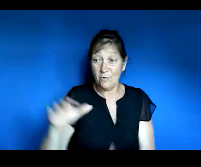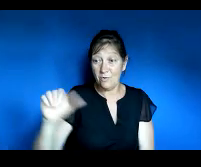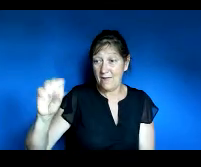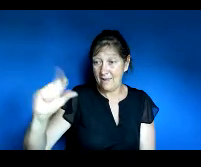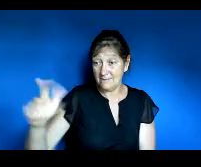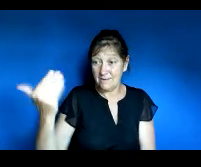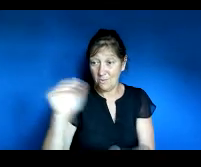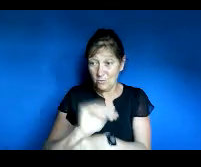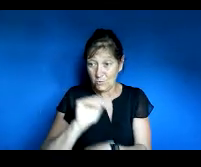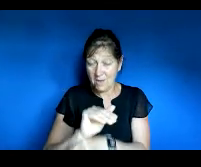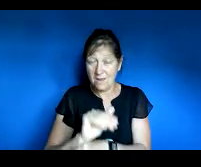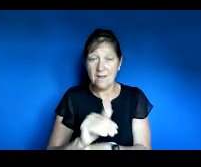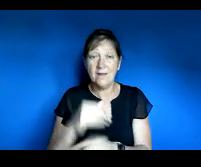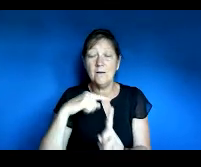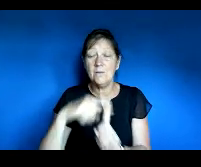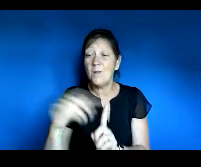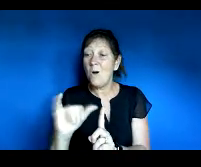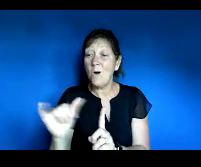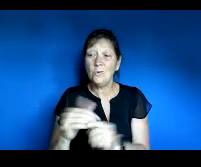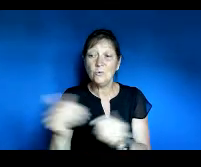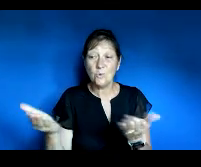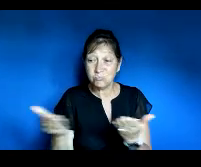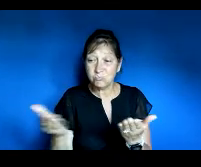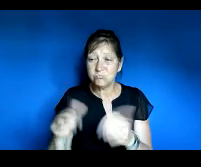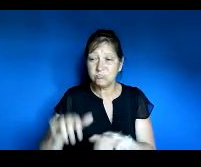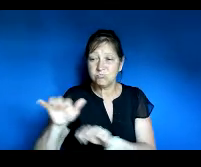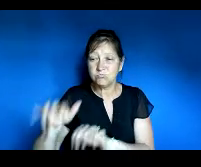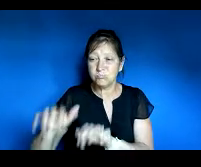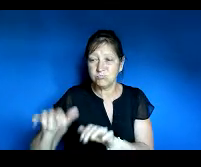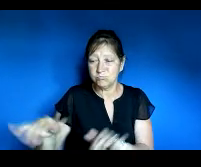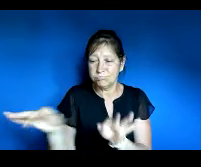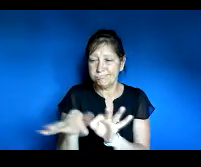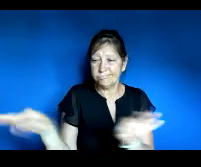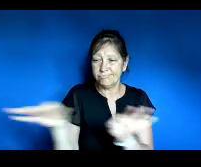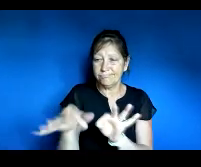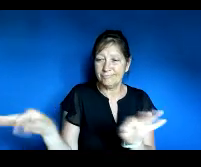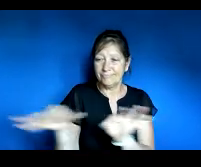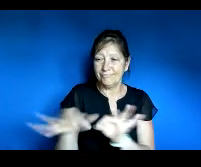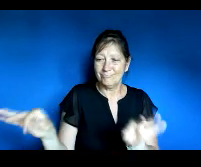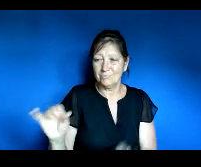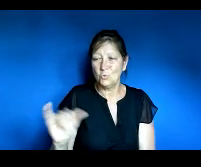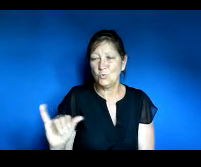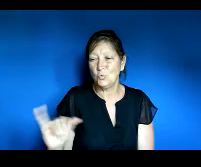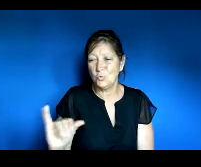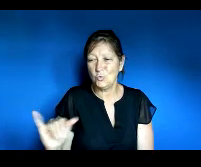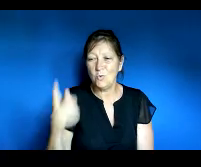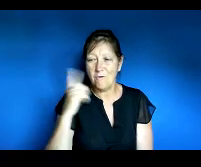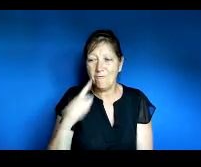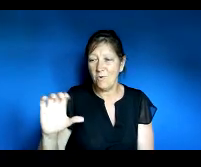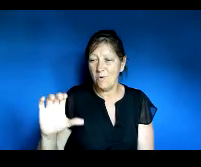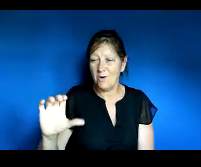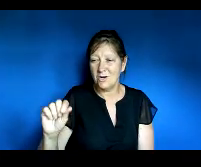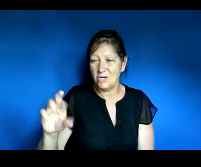and we also have CART captioning with us as well for a real-time transcription,